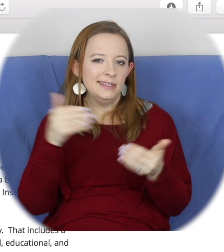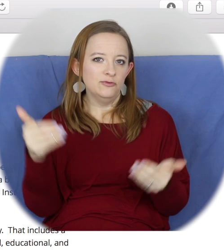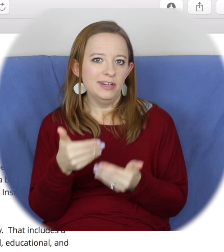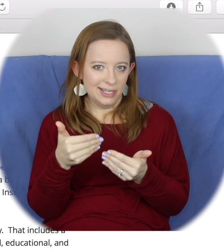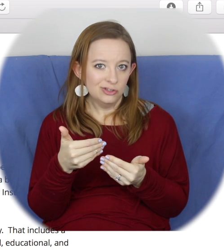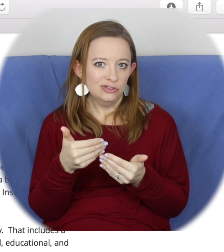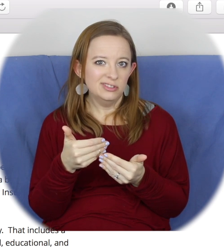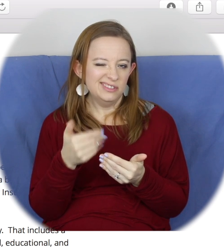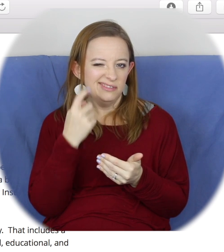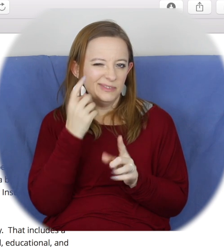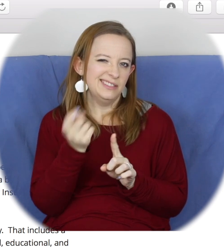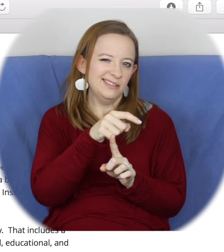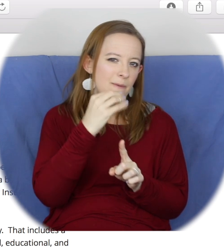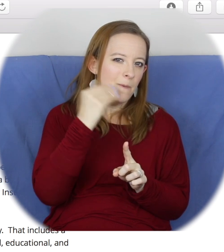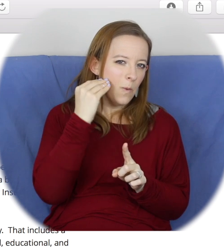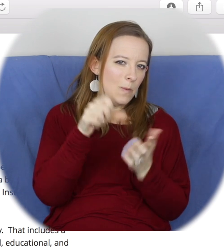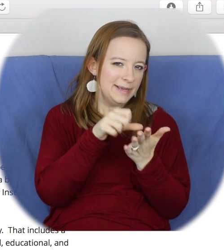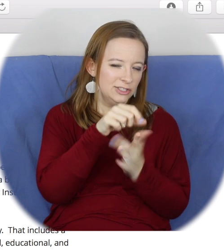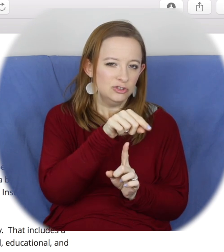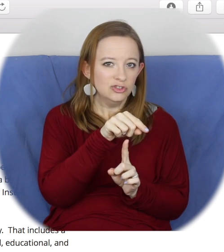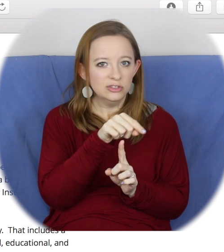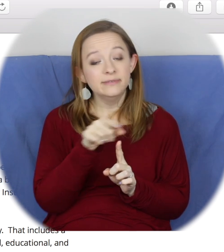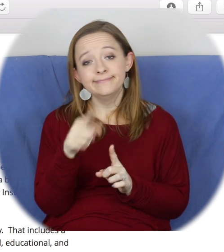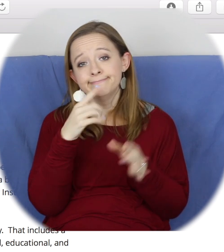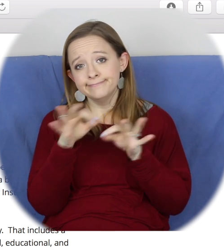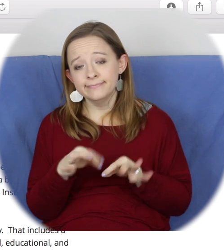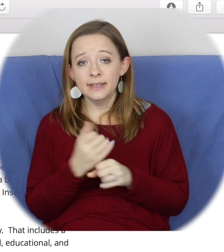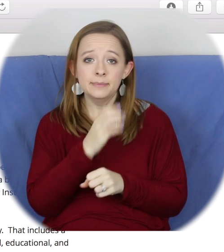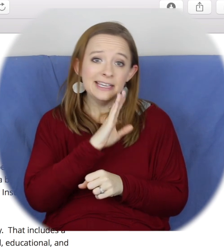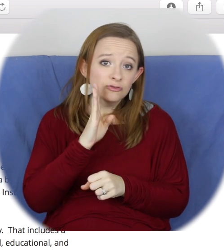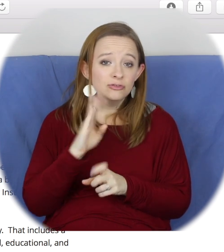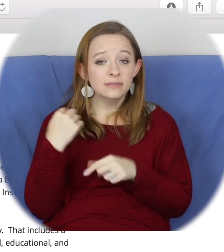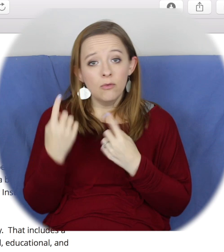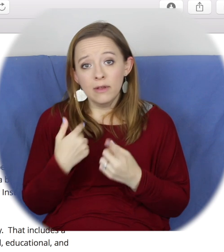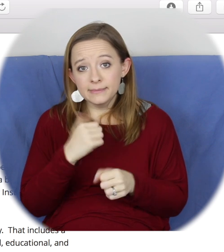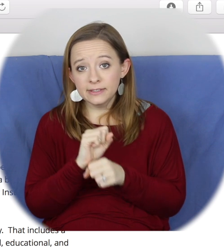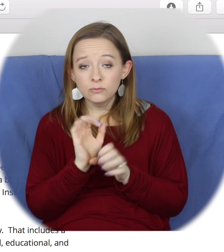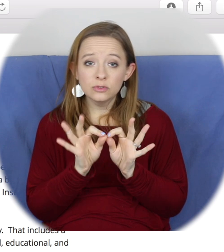of the introduction that I had on the home page. Where I got my bachelor's, how long I've been interpreting,